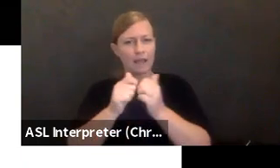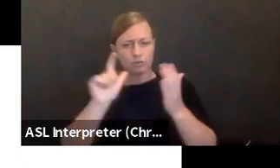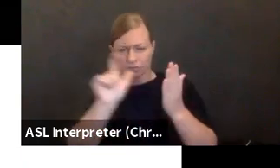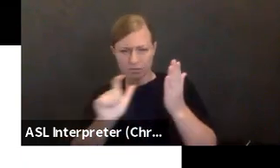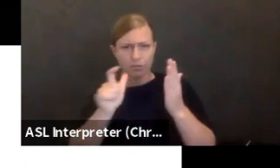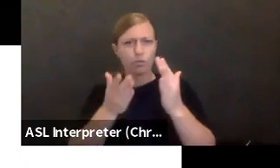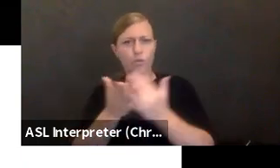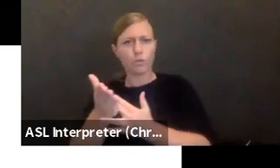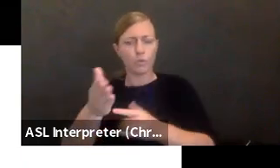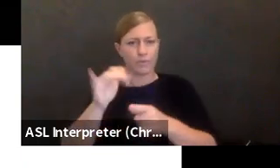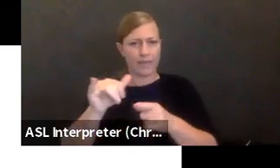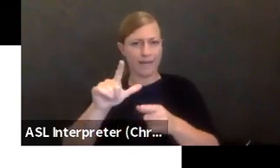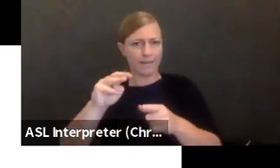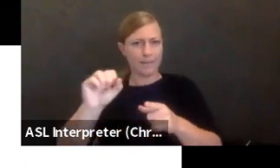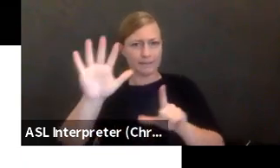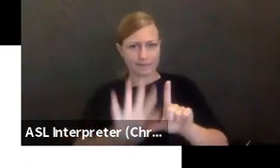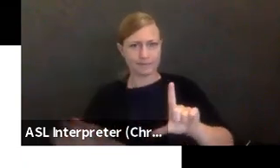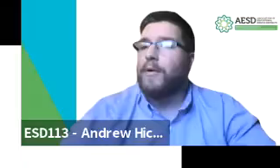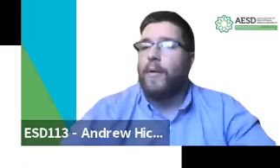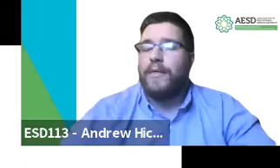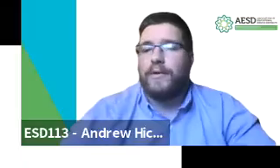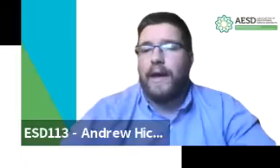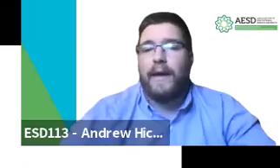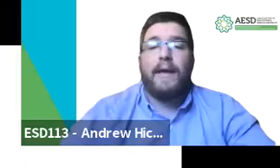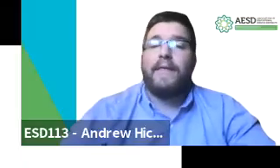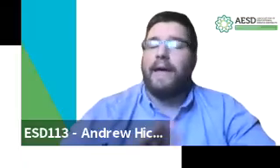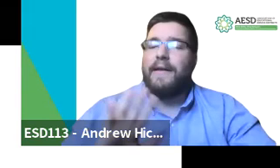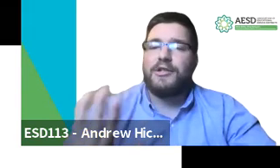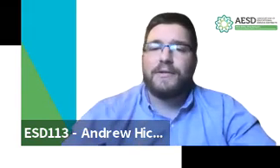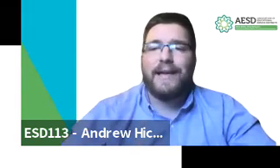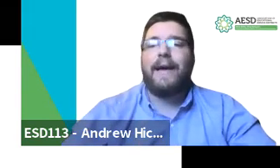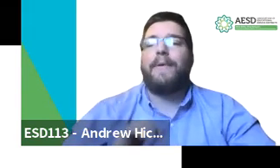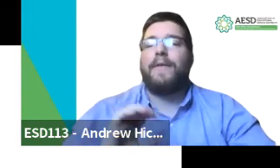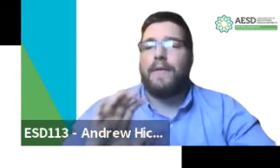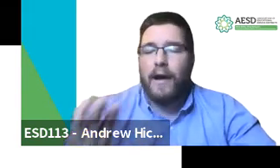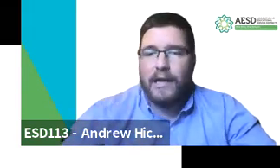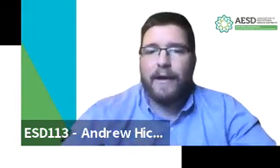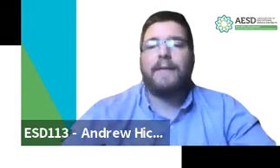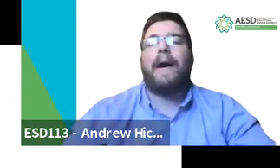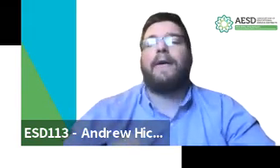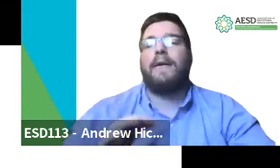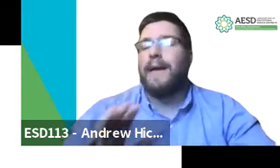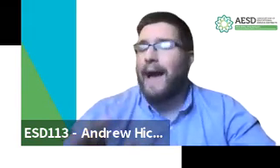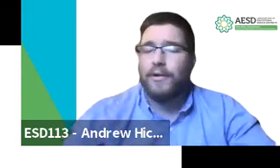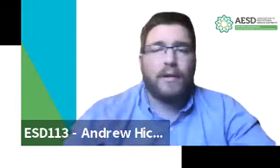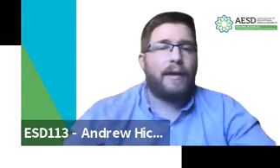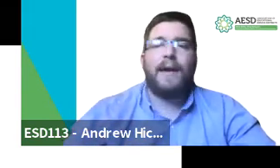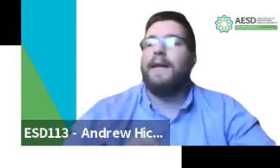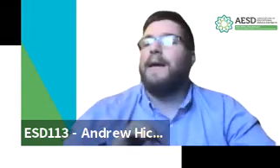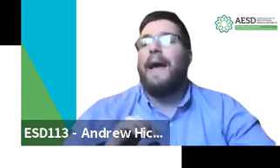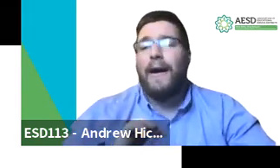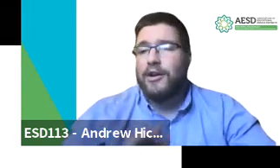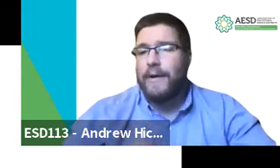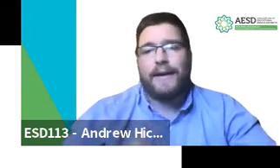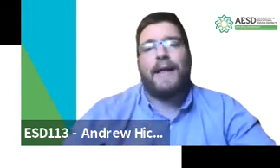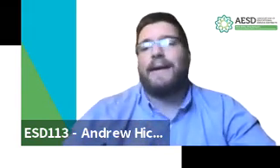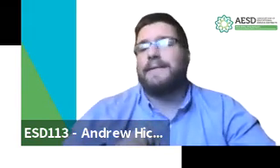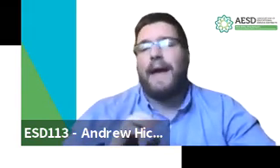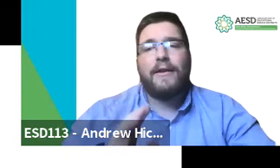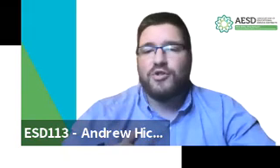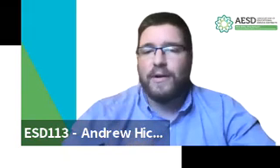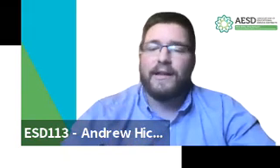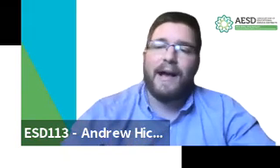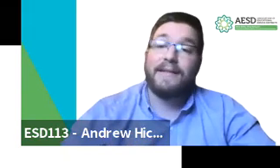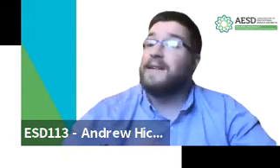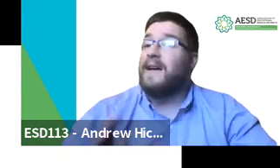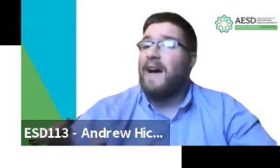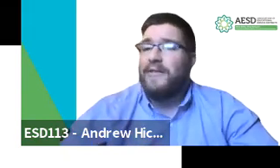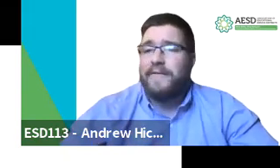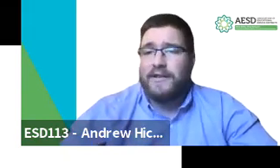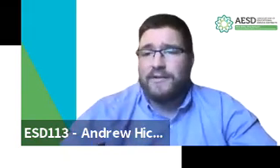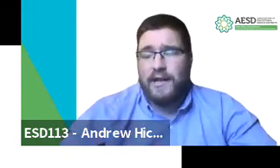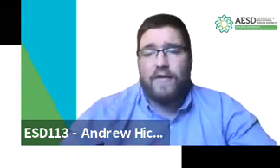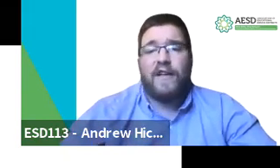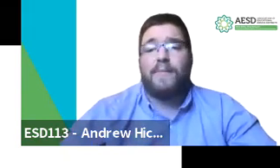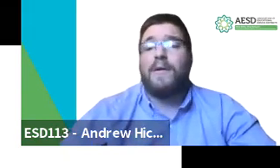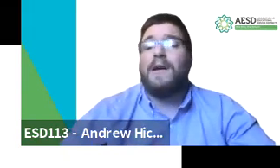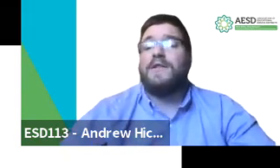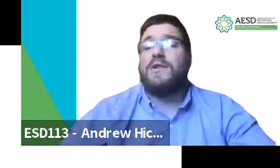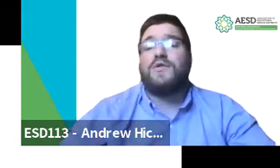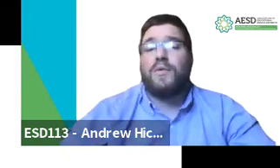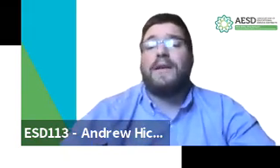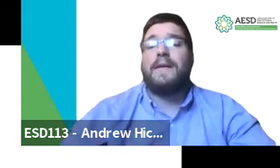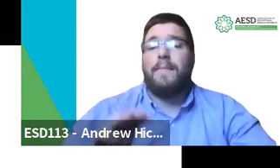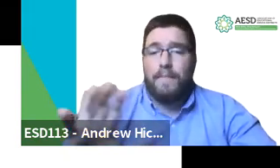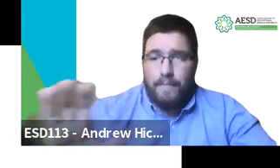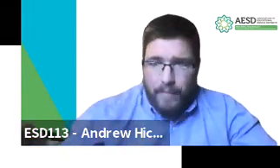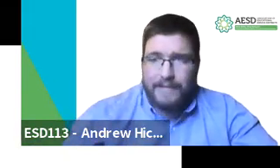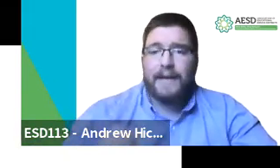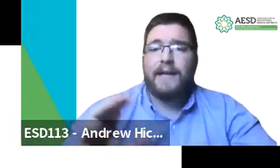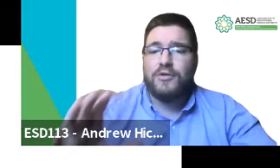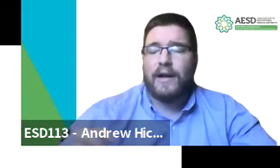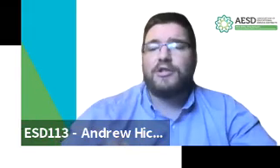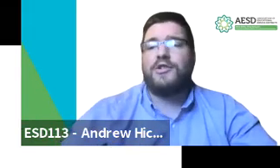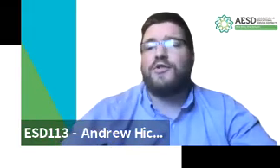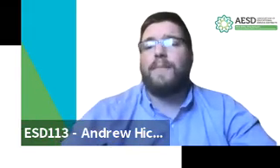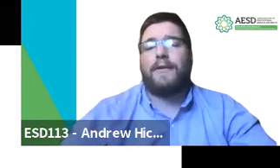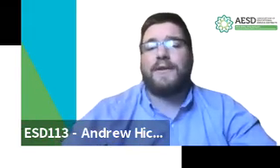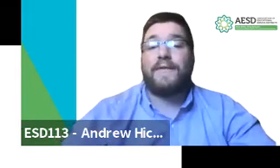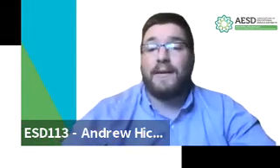Our series outline for day one, today we are engaging you on accessing